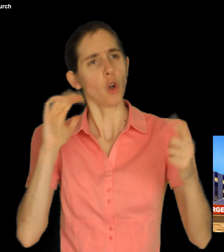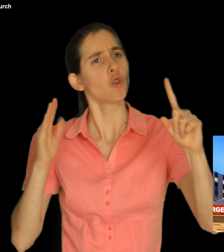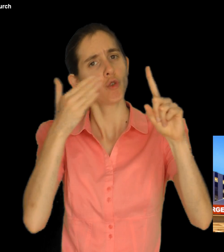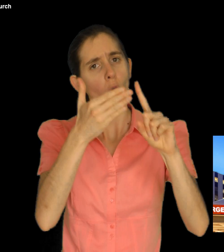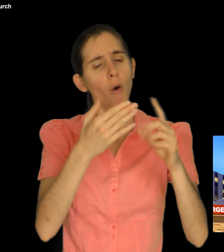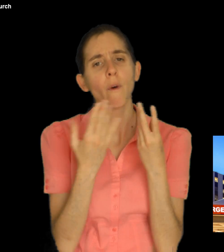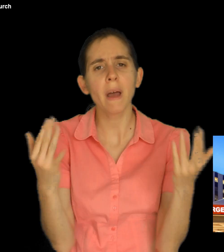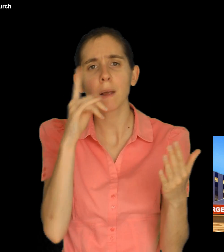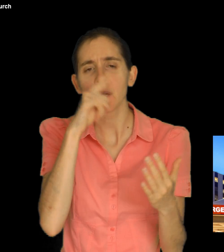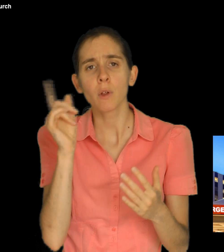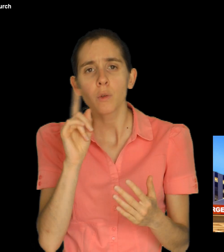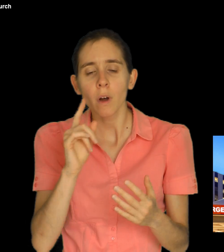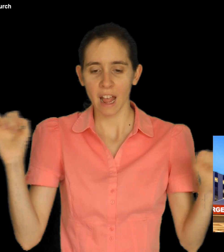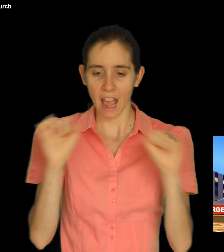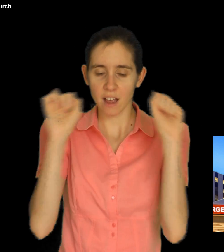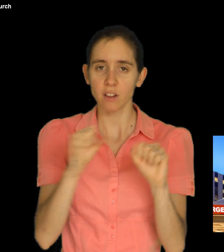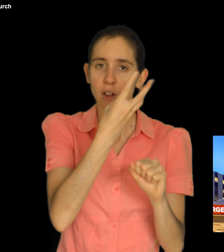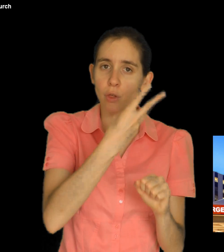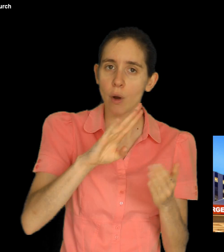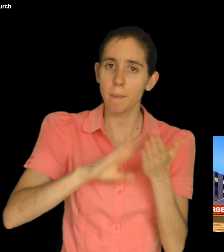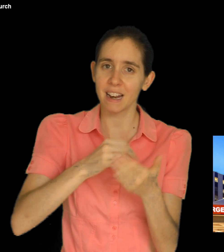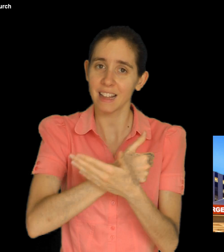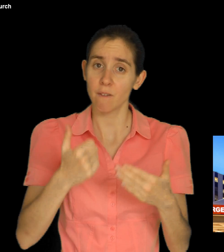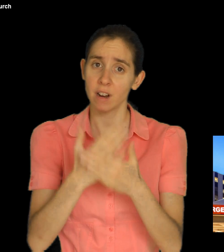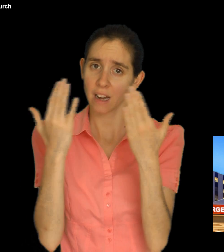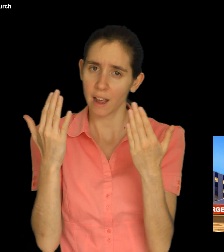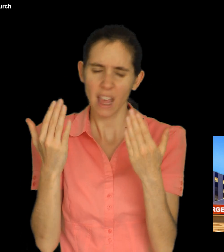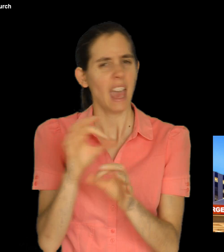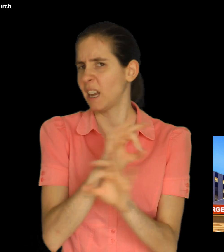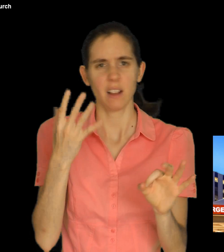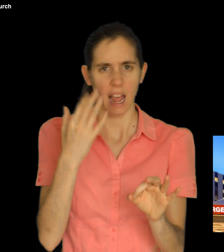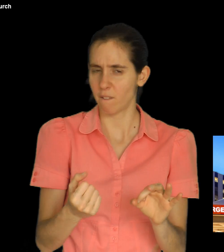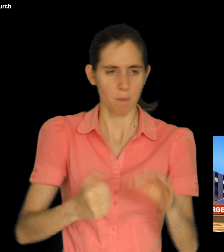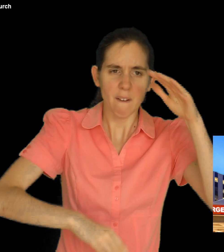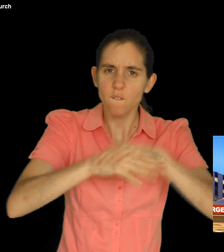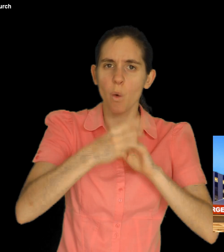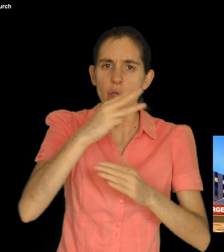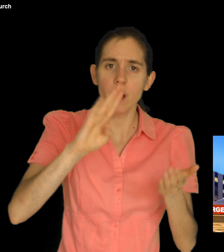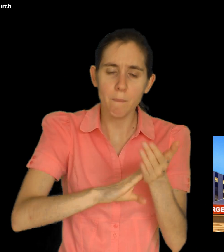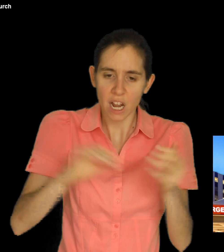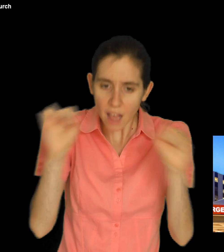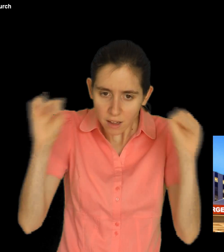to exercise 30 minutes a day, and it doesn't need to be all at once. As little